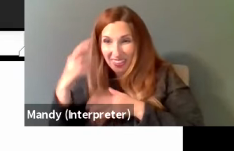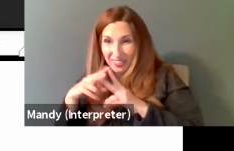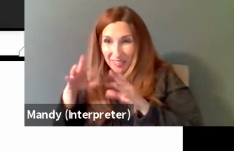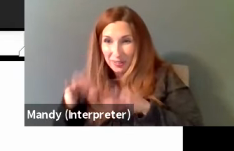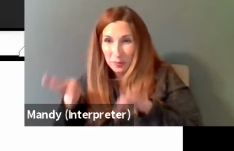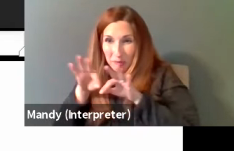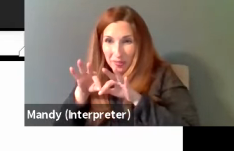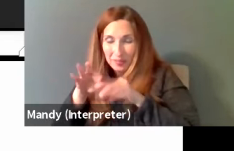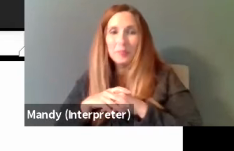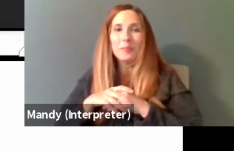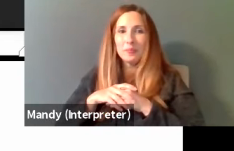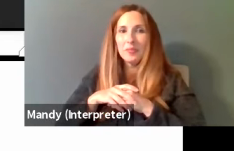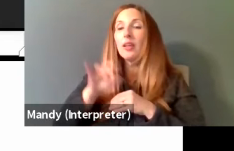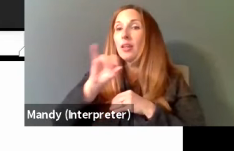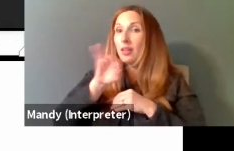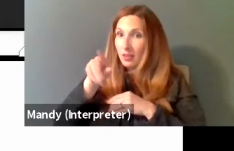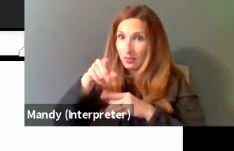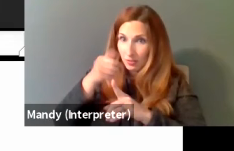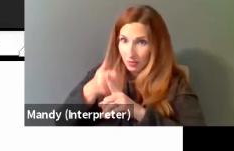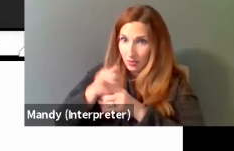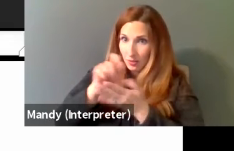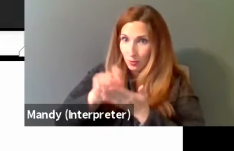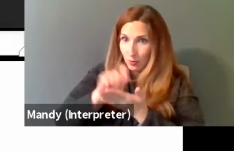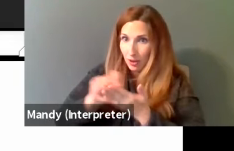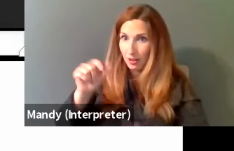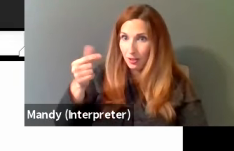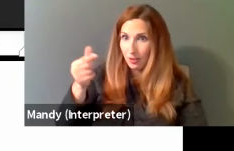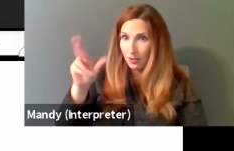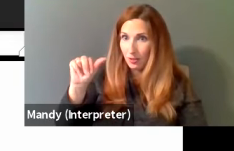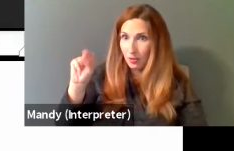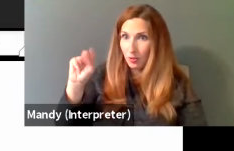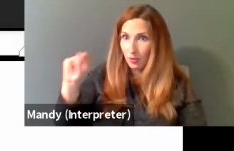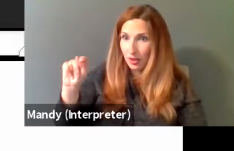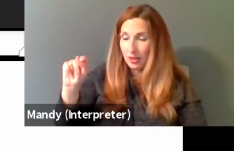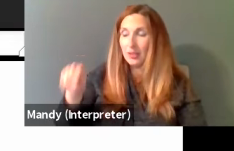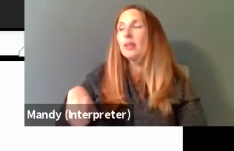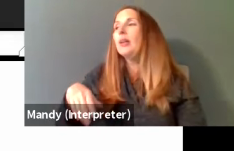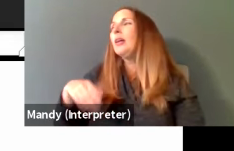for those of you who are grant writers in the group. When I say things like needs assessment